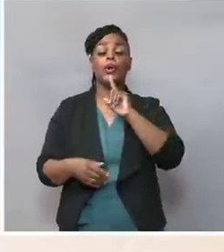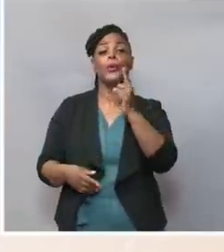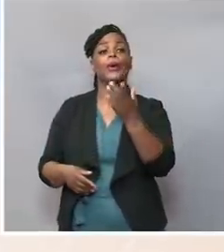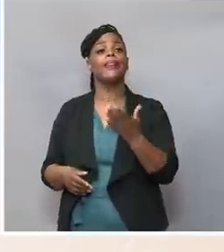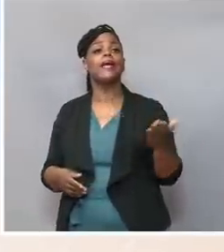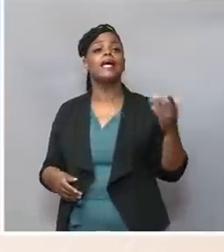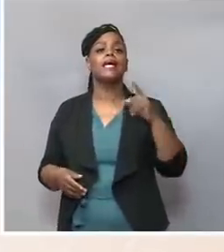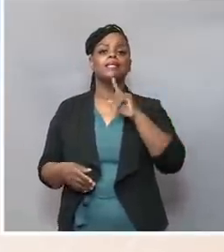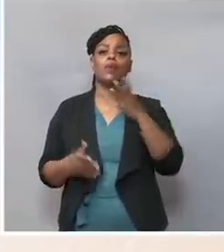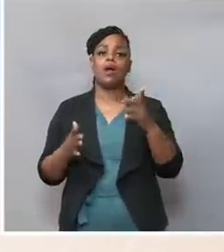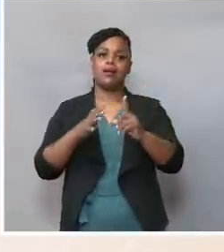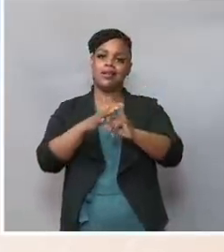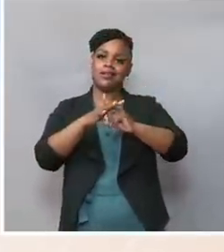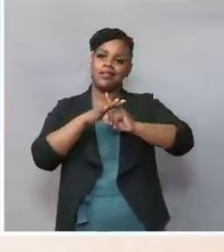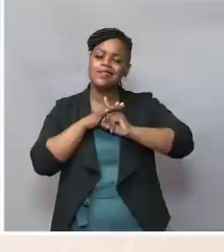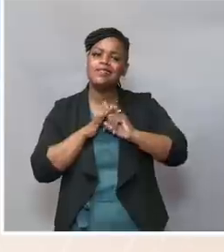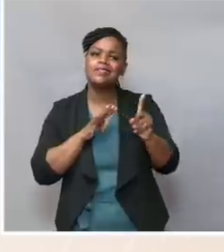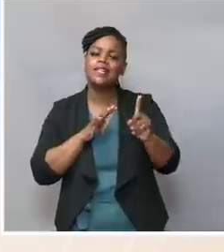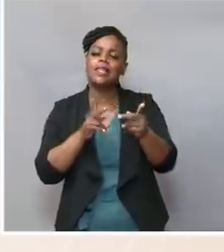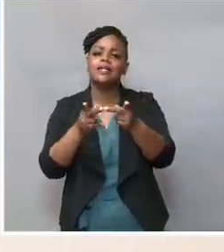This site in Dorchester County, Maryland,